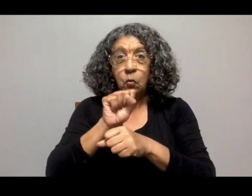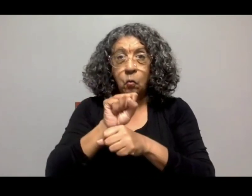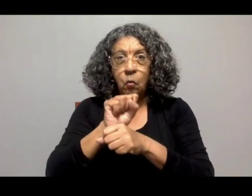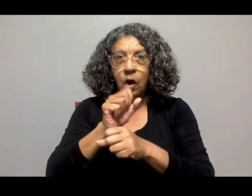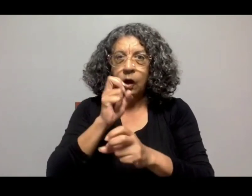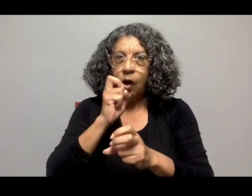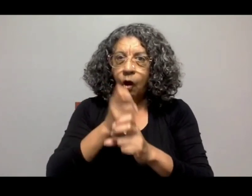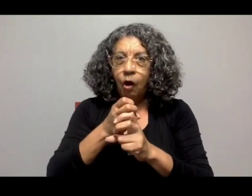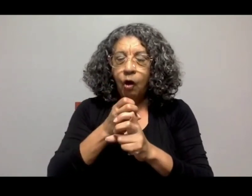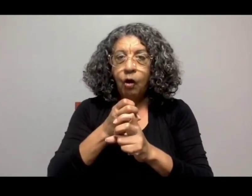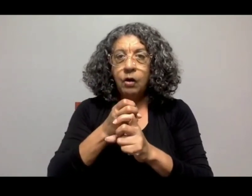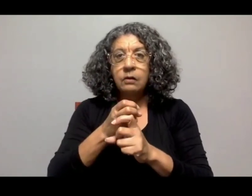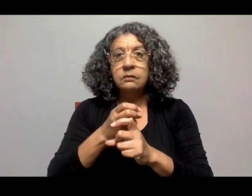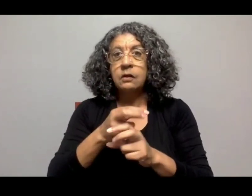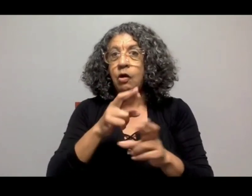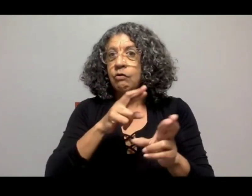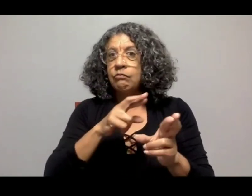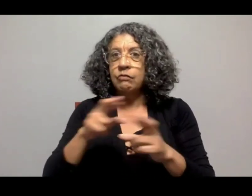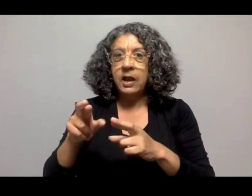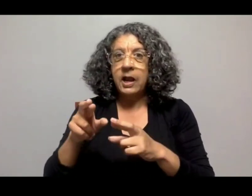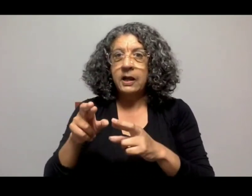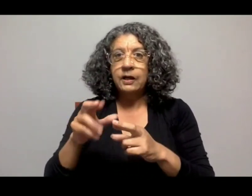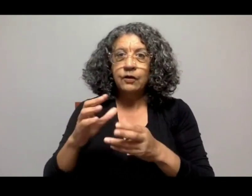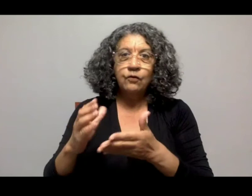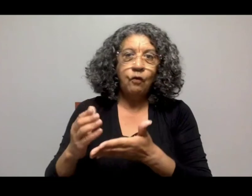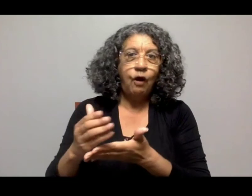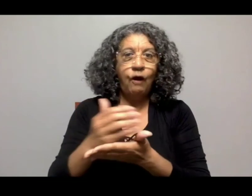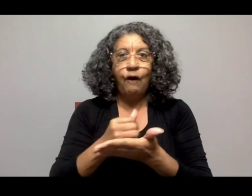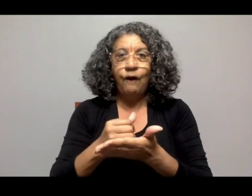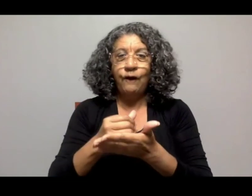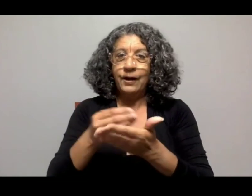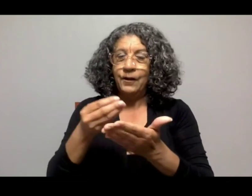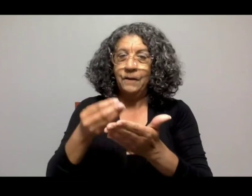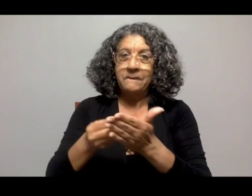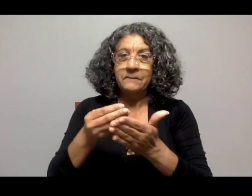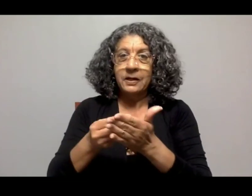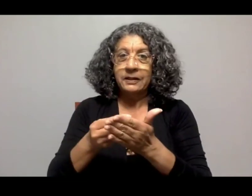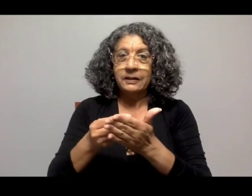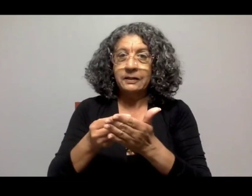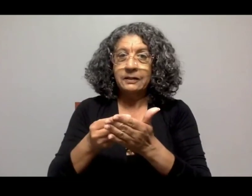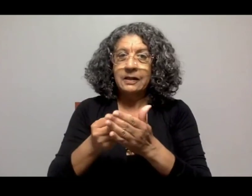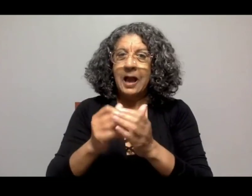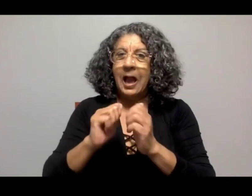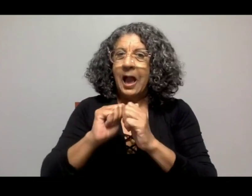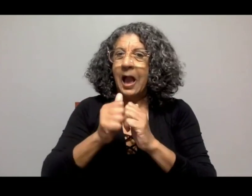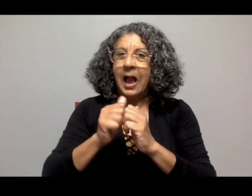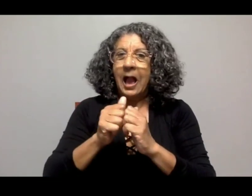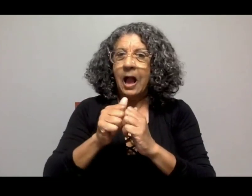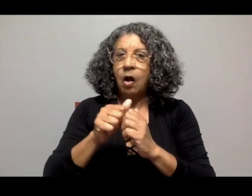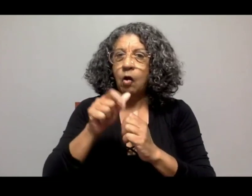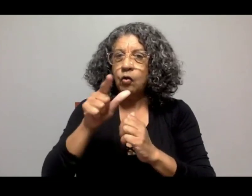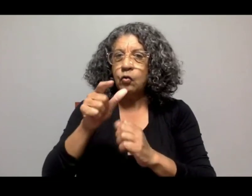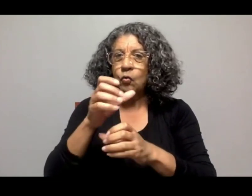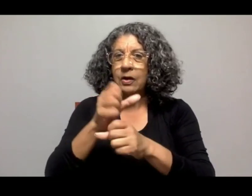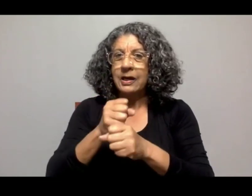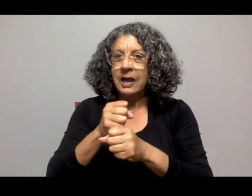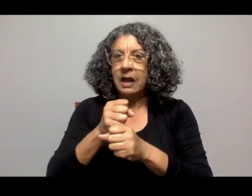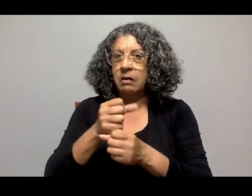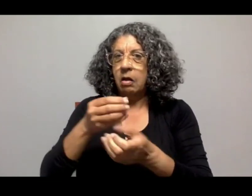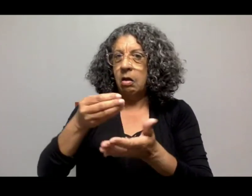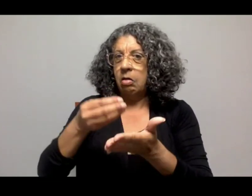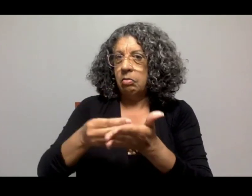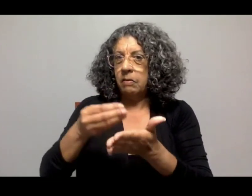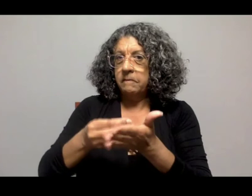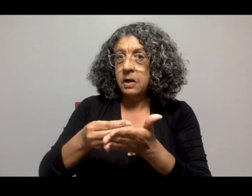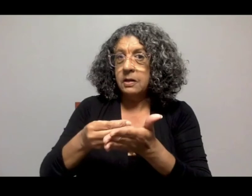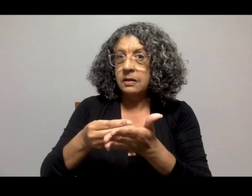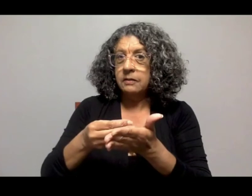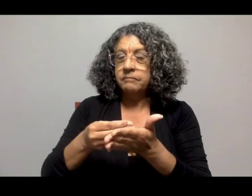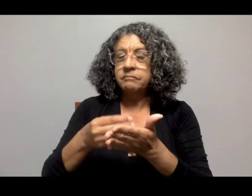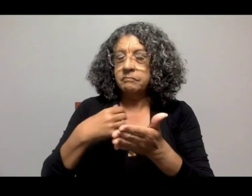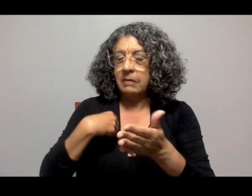You work hard and you're ready to earn money so how do you get that money?